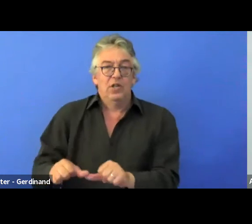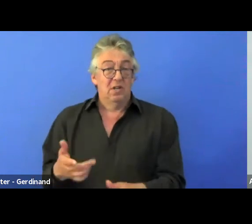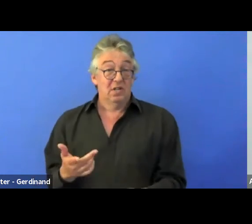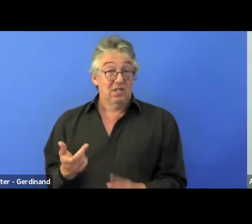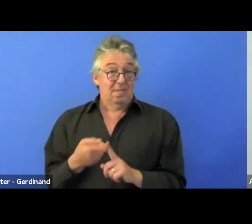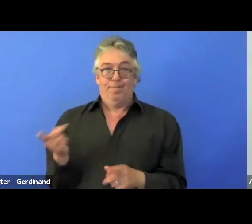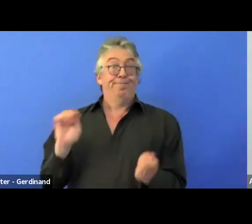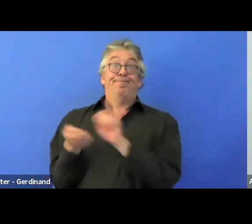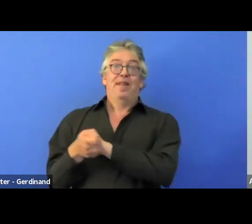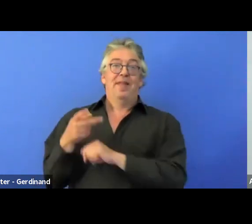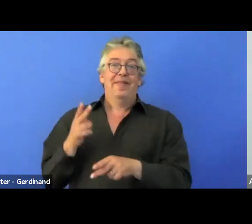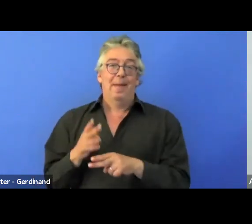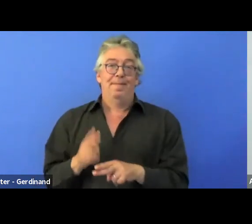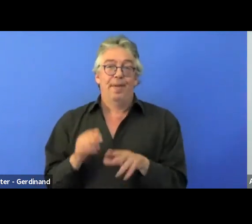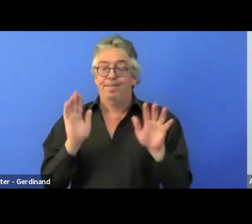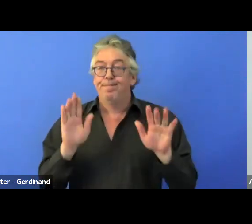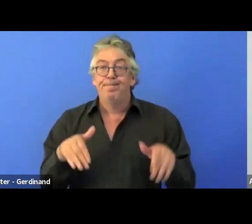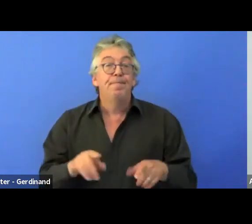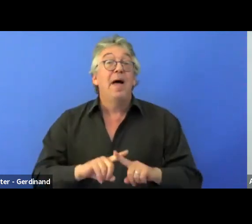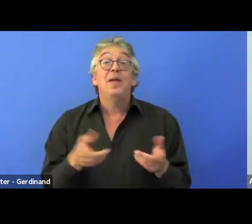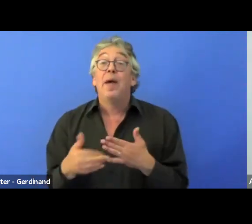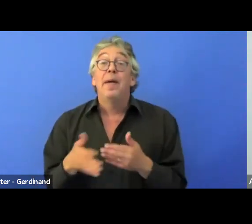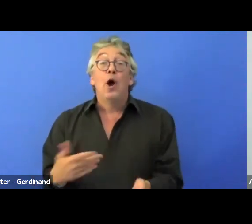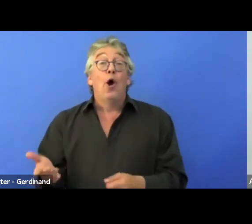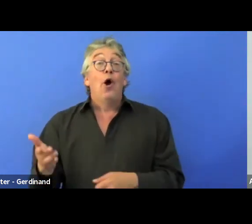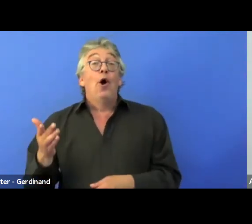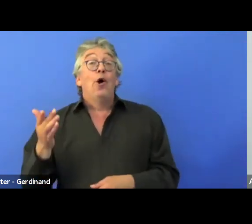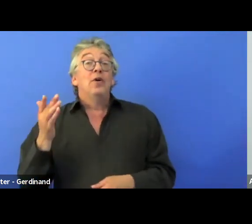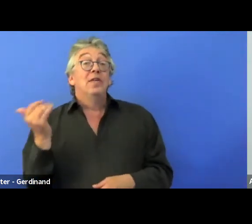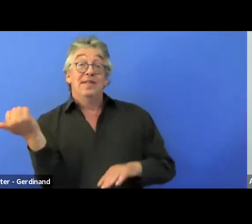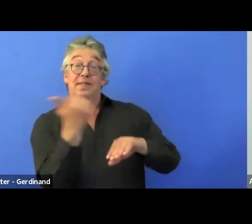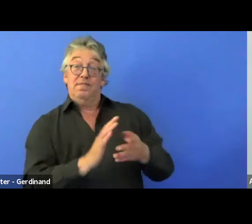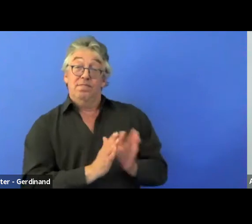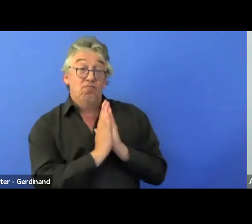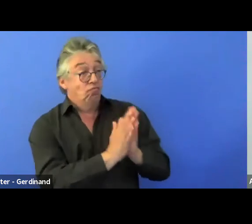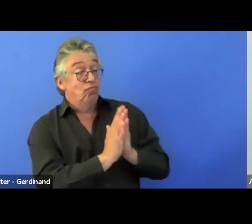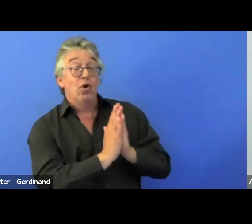The standardisation request was made public some weeks ago,